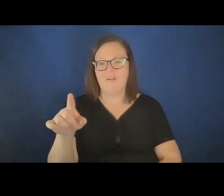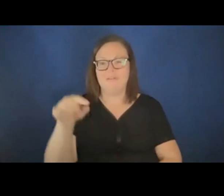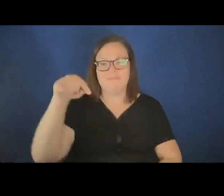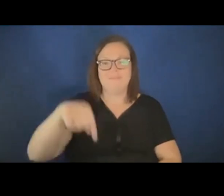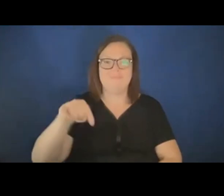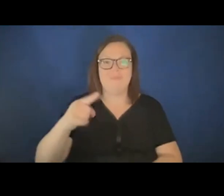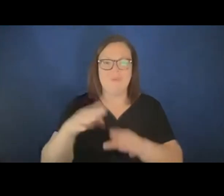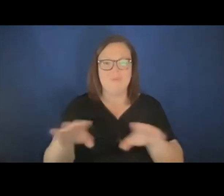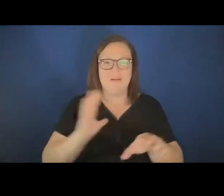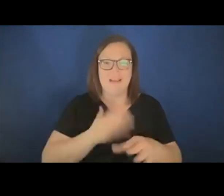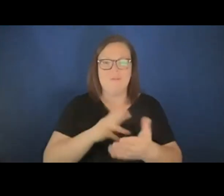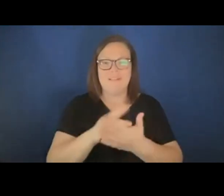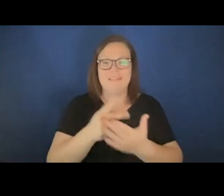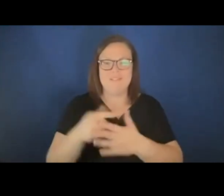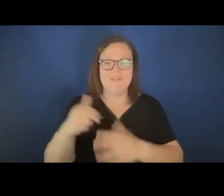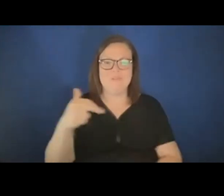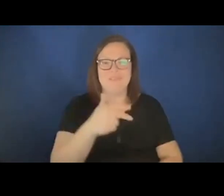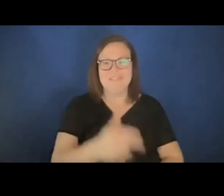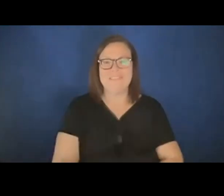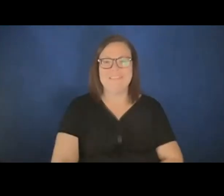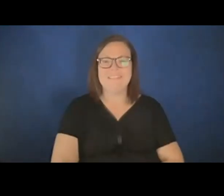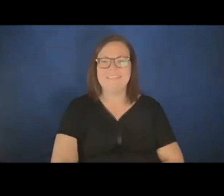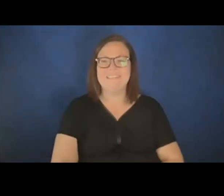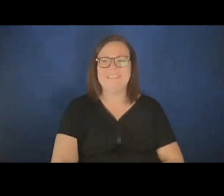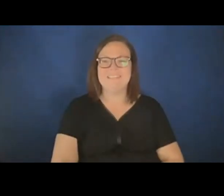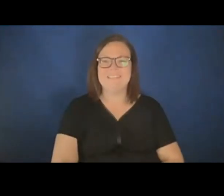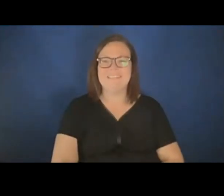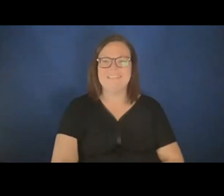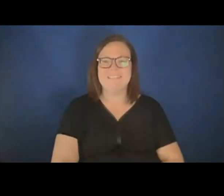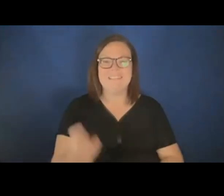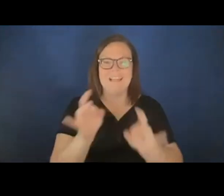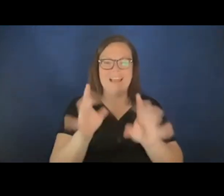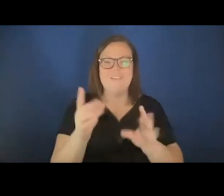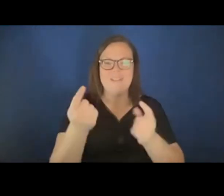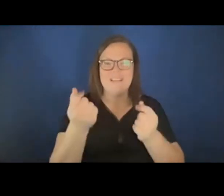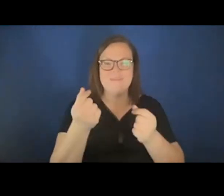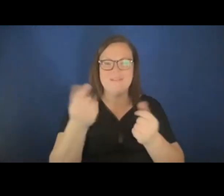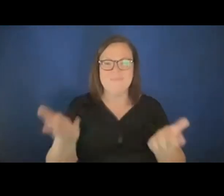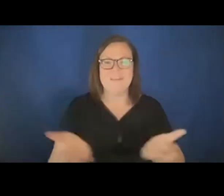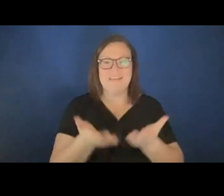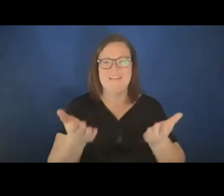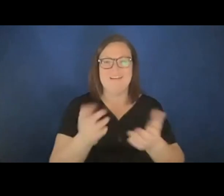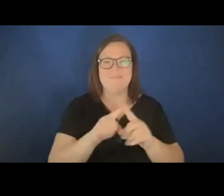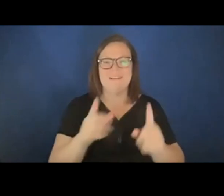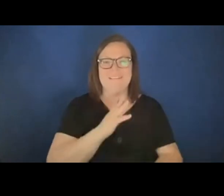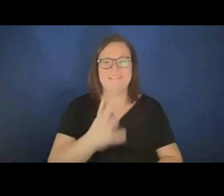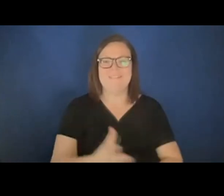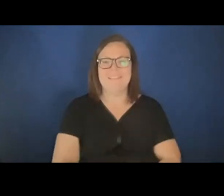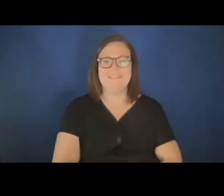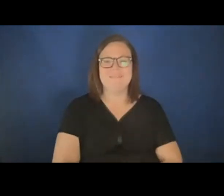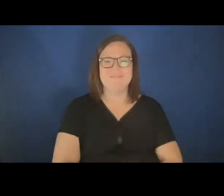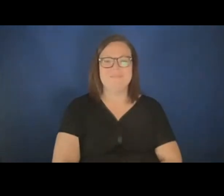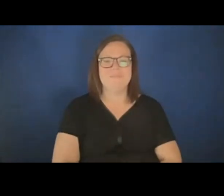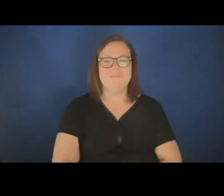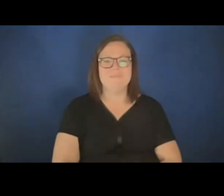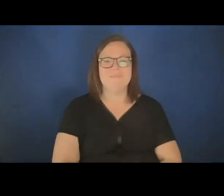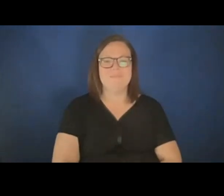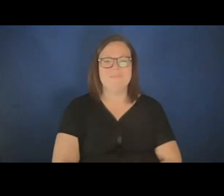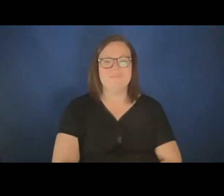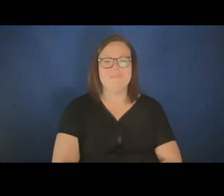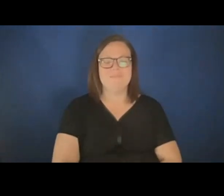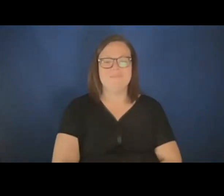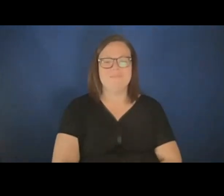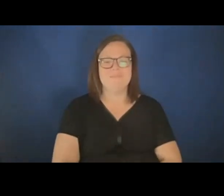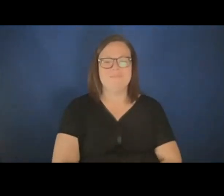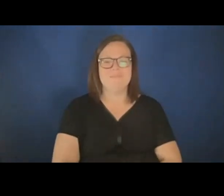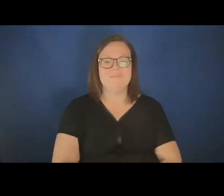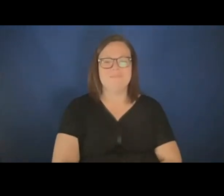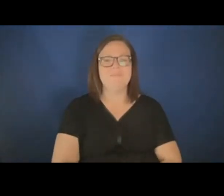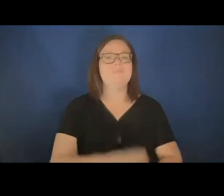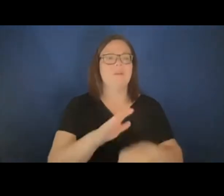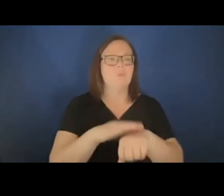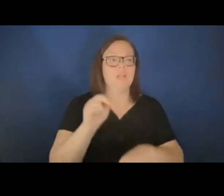kitchen watching--I hate you a little bit for being here but it's fine. "Breaking News."